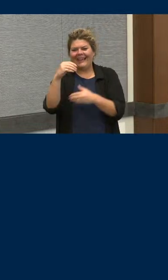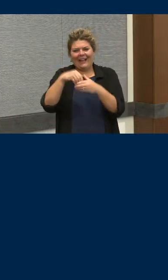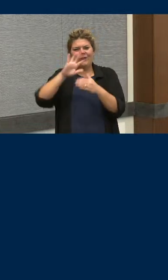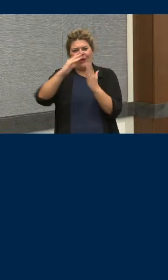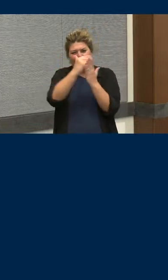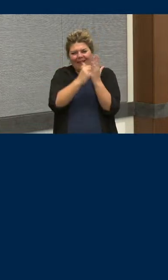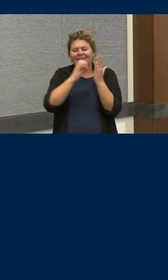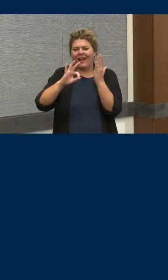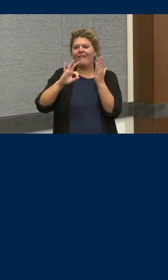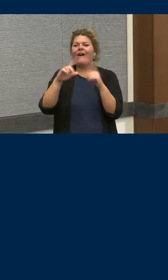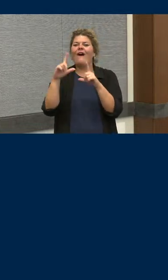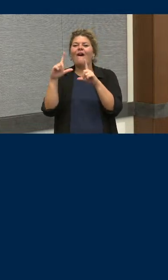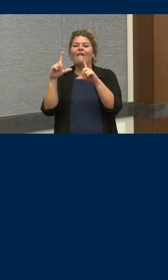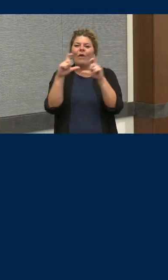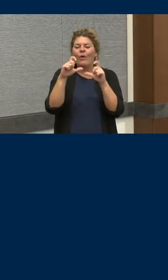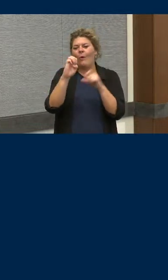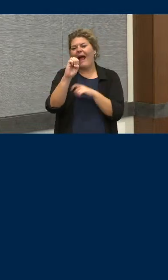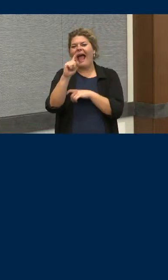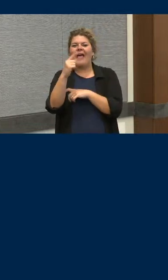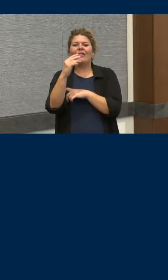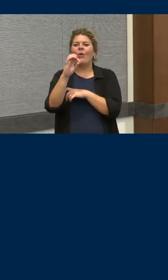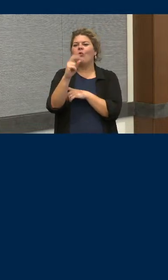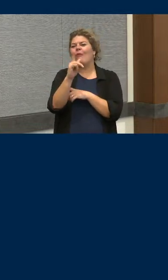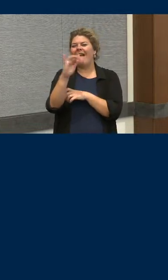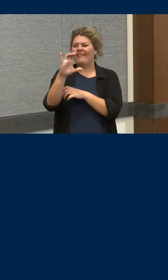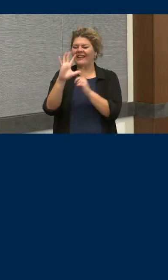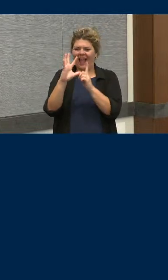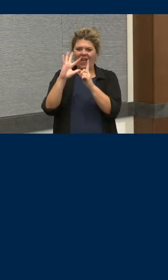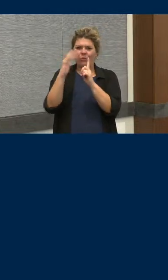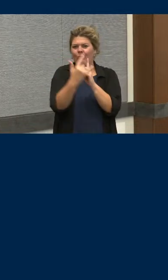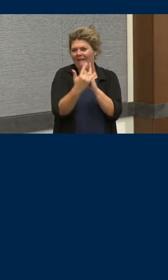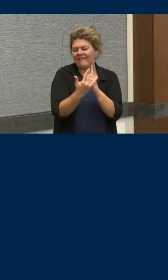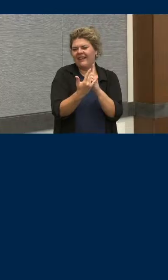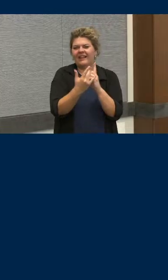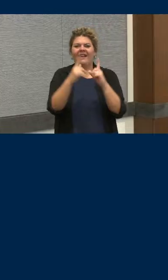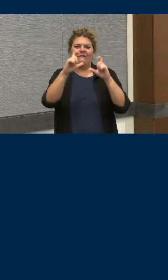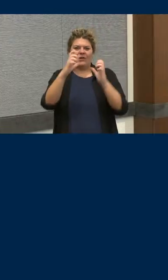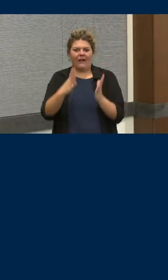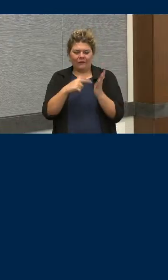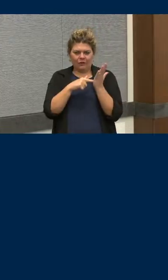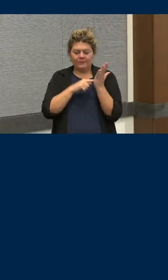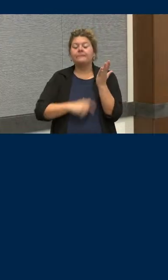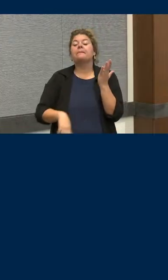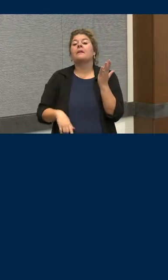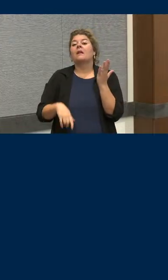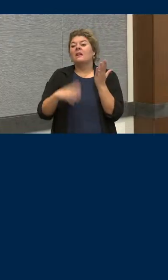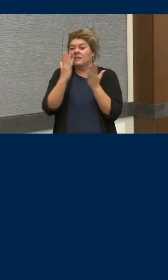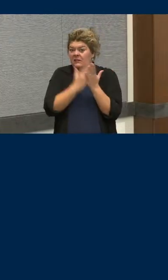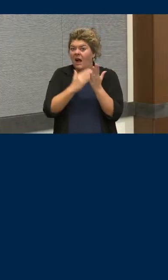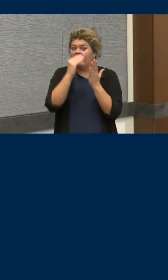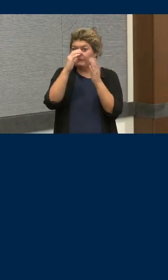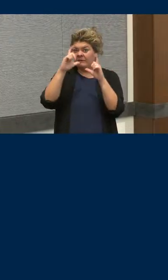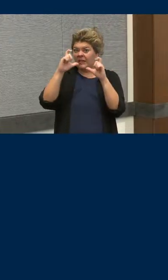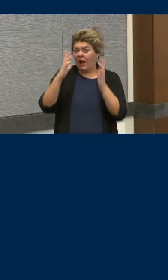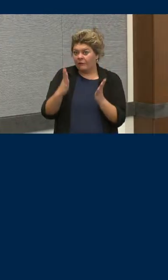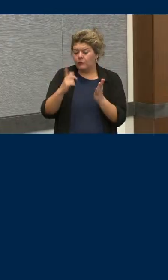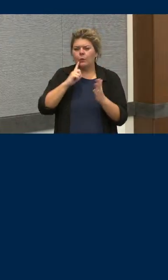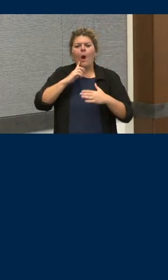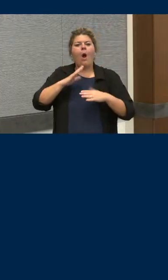Significantly, some professional Photographers were open to the conceit of